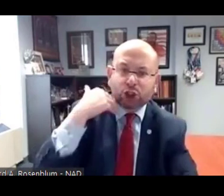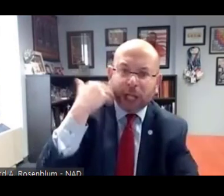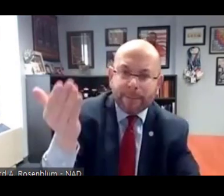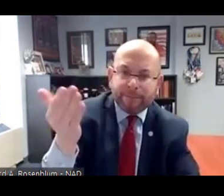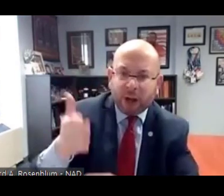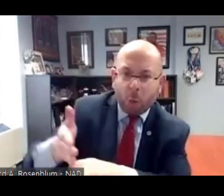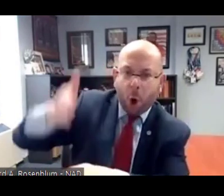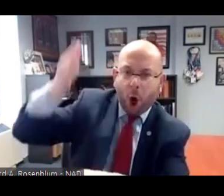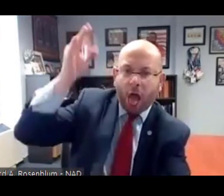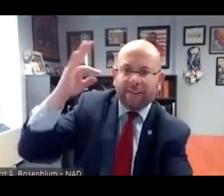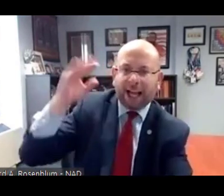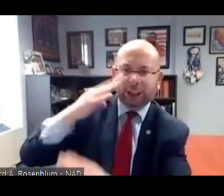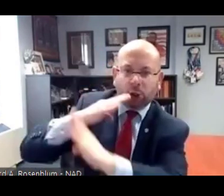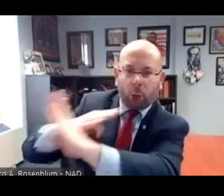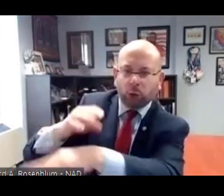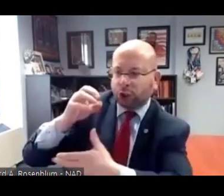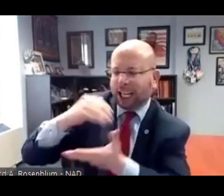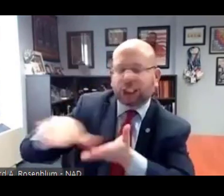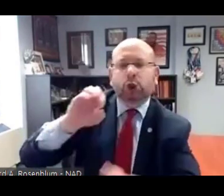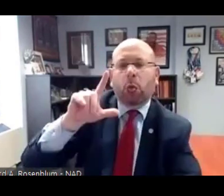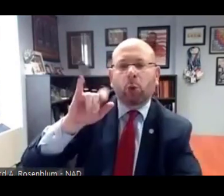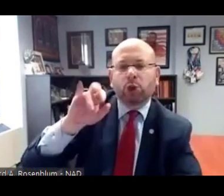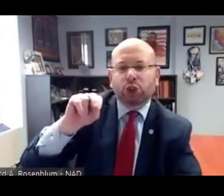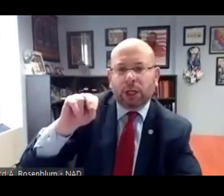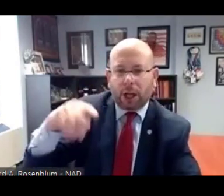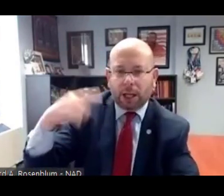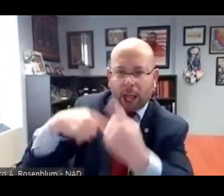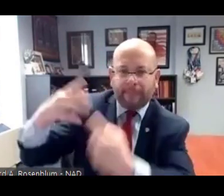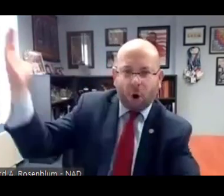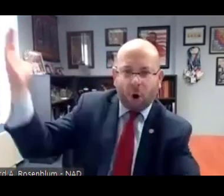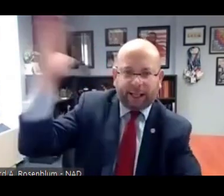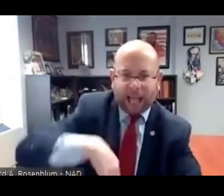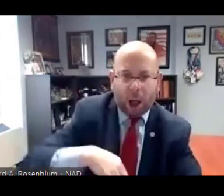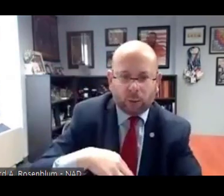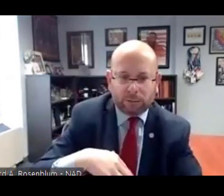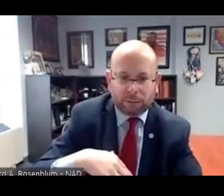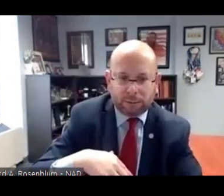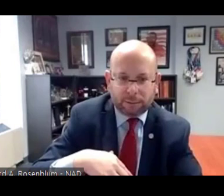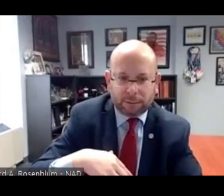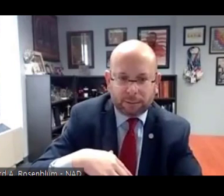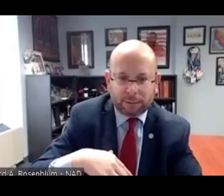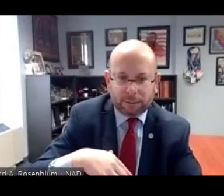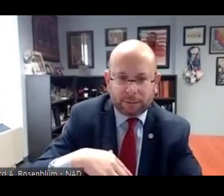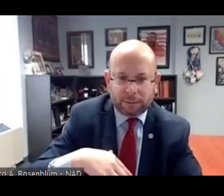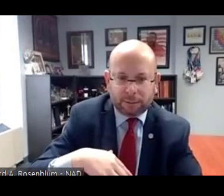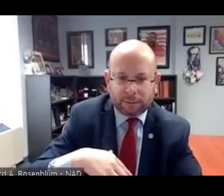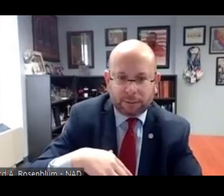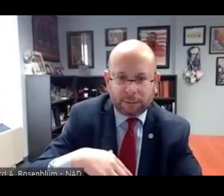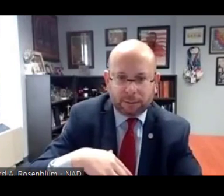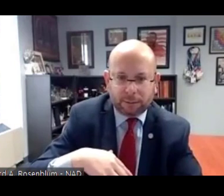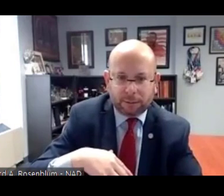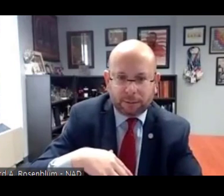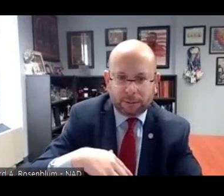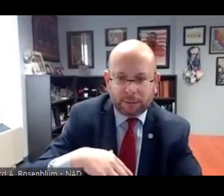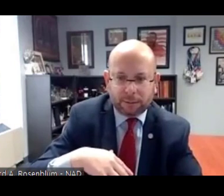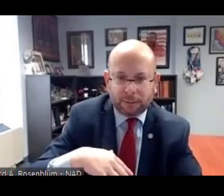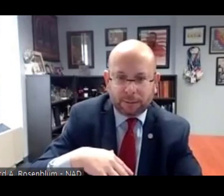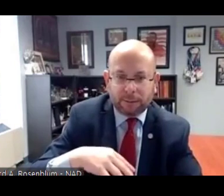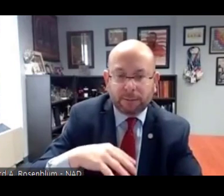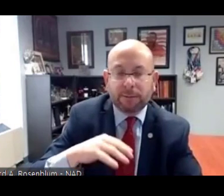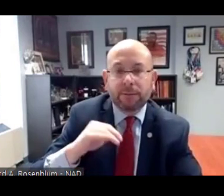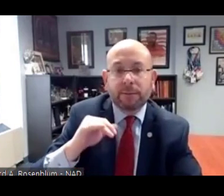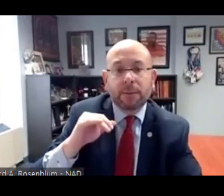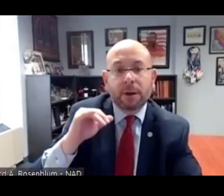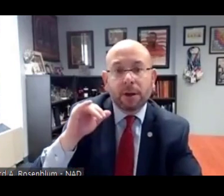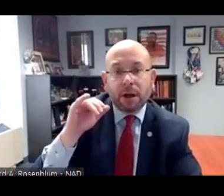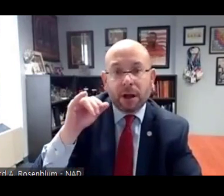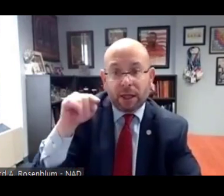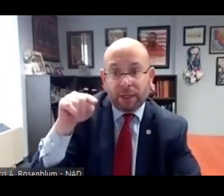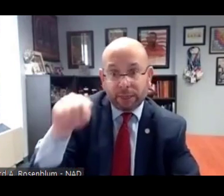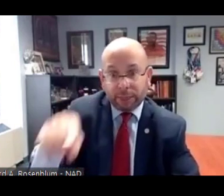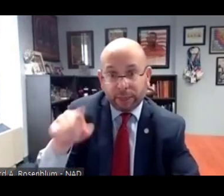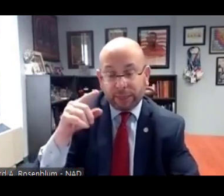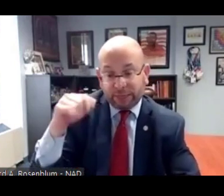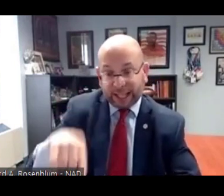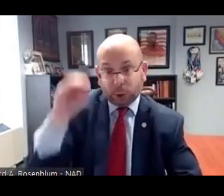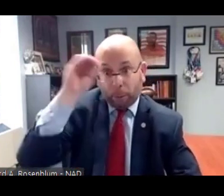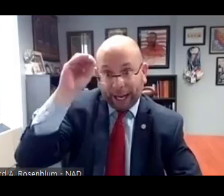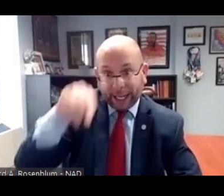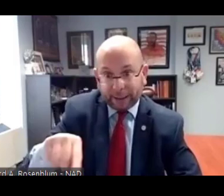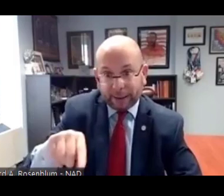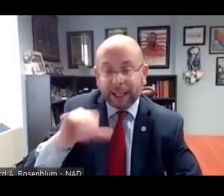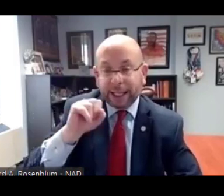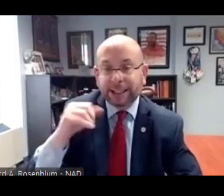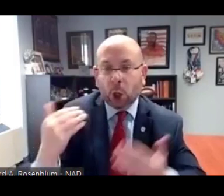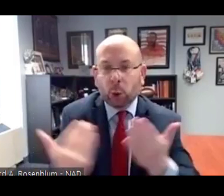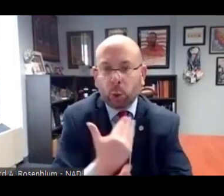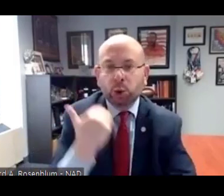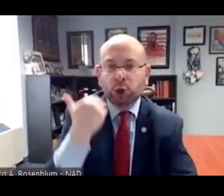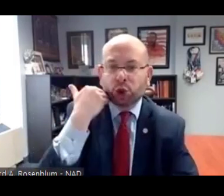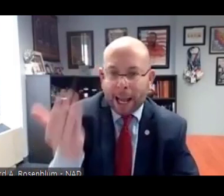"Let the shameful wall of isolation and the barrier, let that barrier come down."